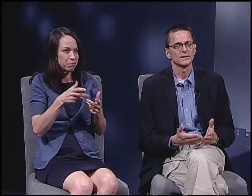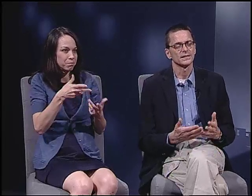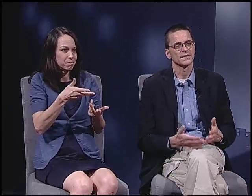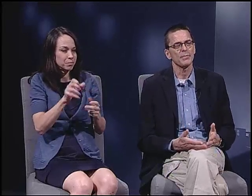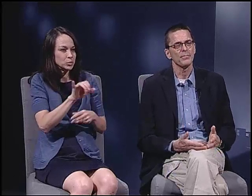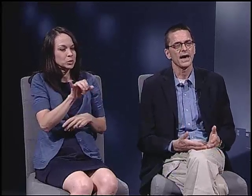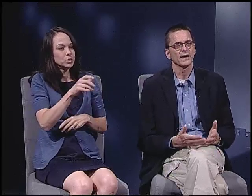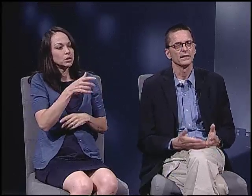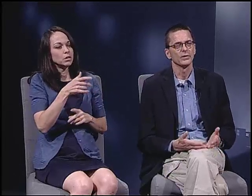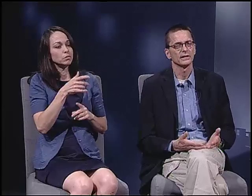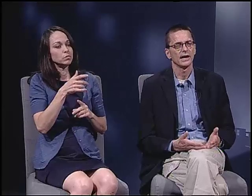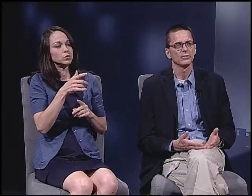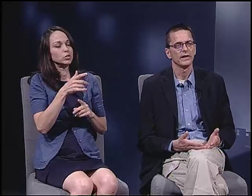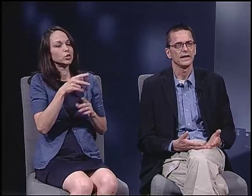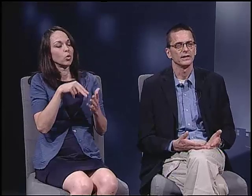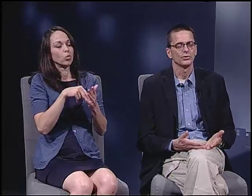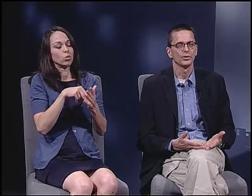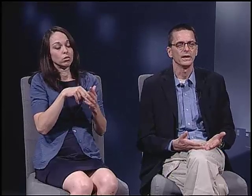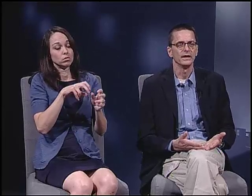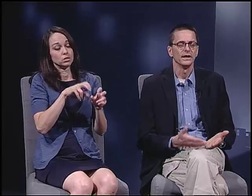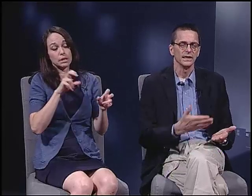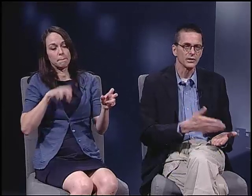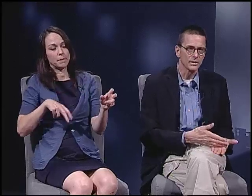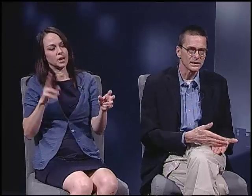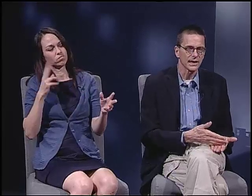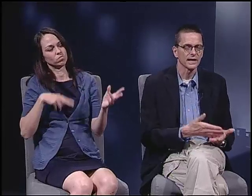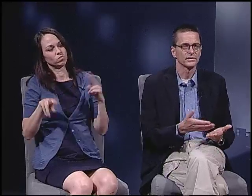To step back and look not only should we increase taxes